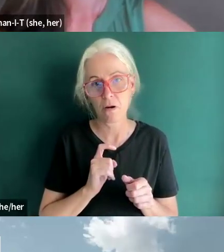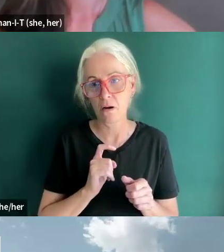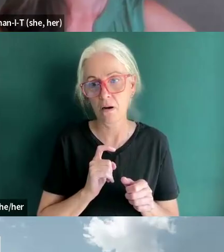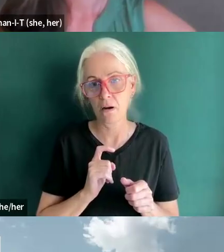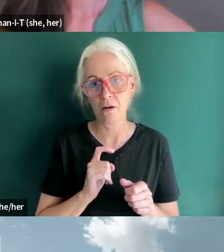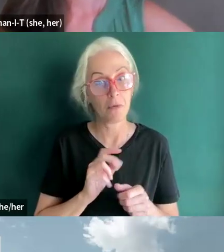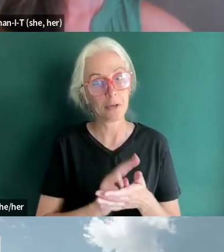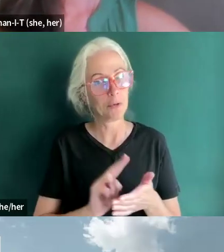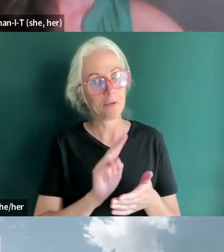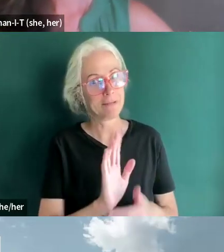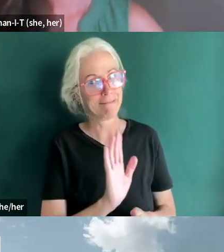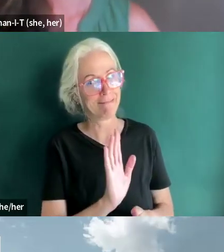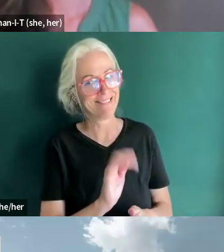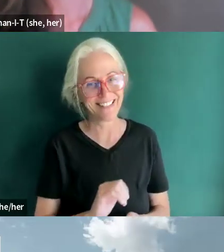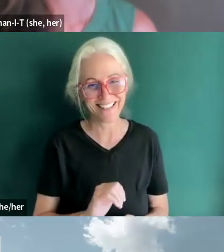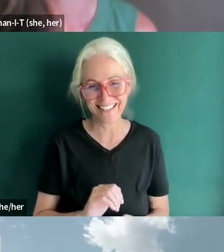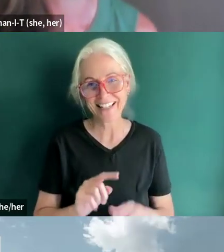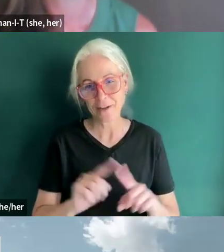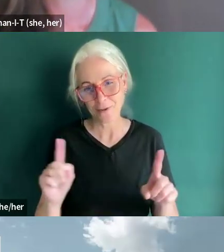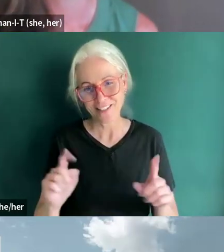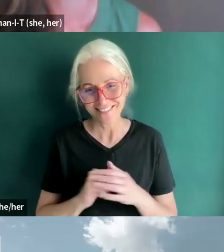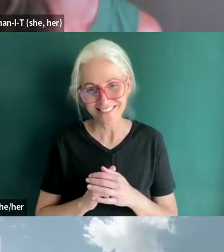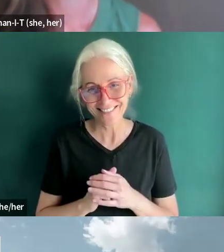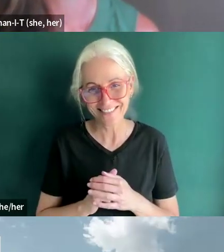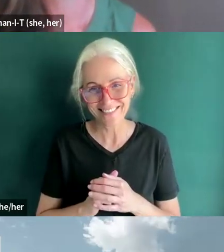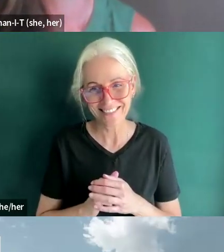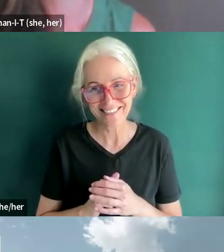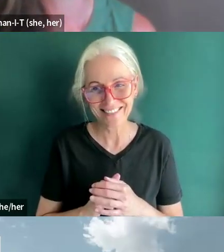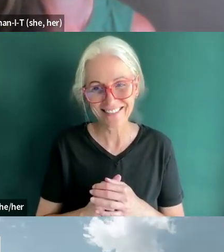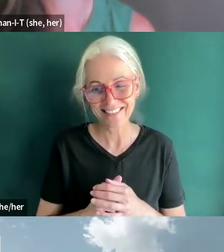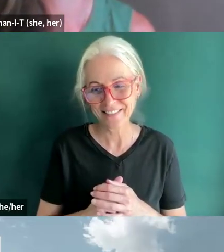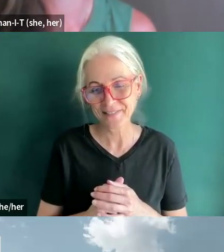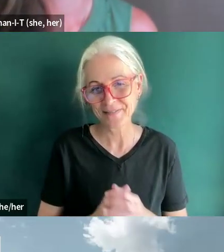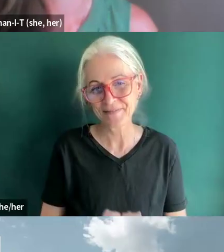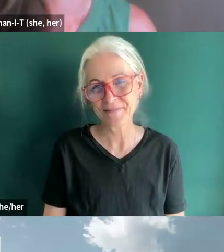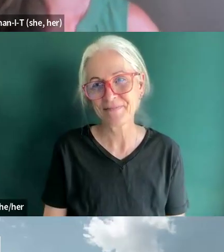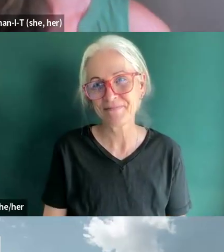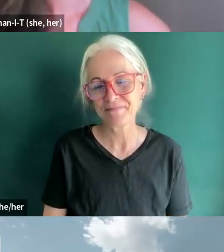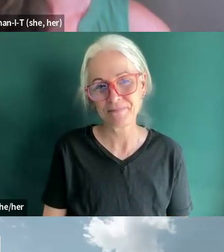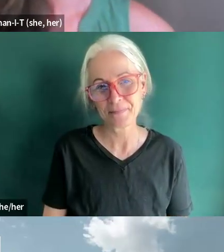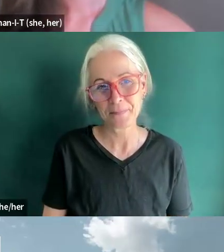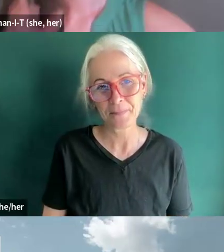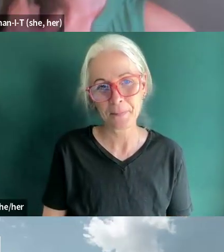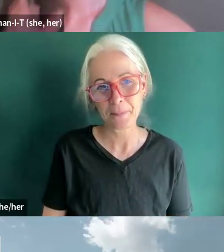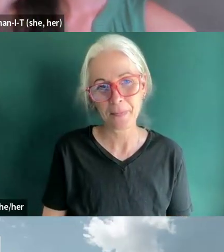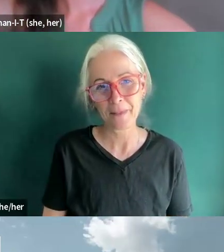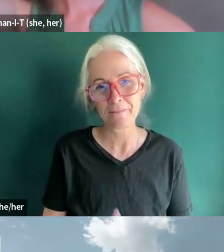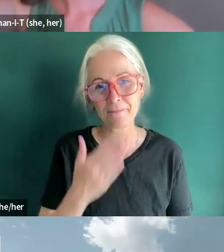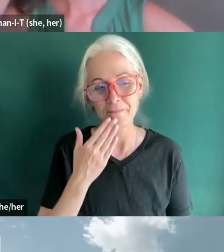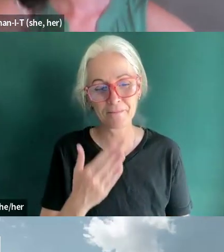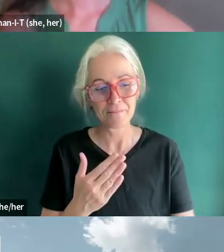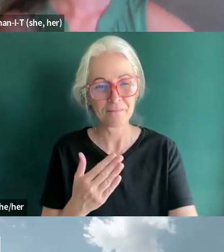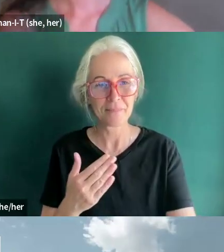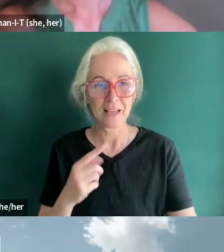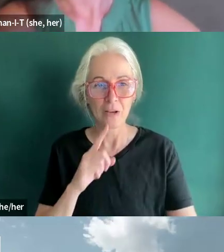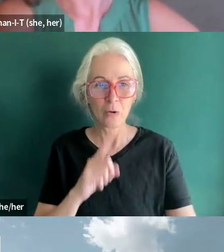university. So that's the difference. Yeah, so… Well, and thank you. It's, really to both of you,